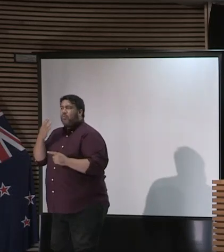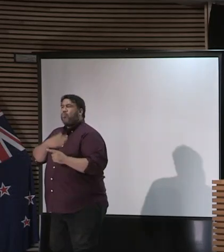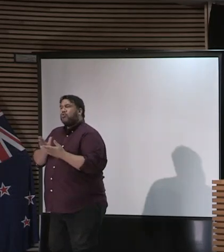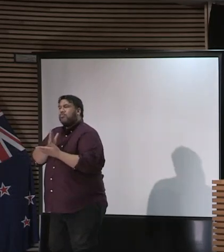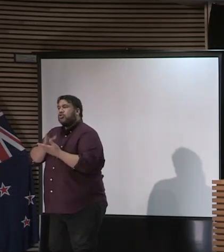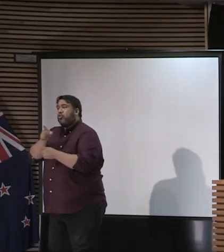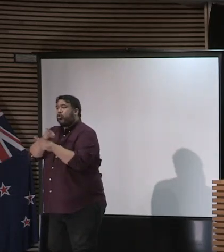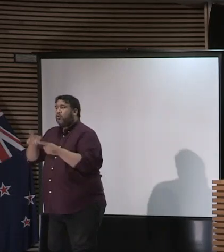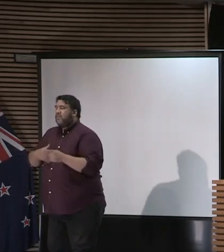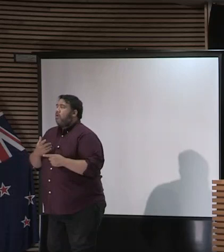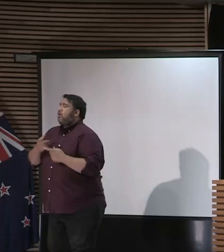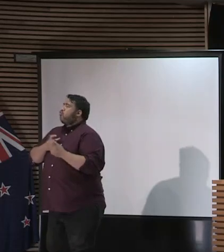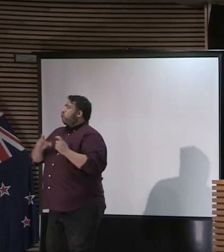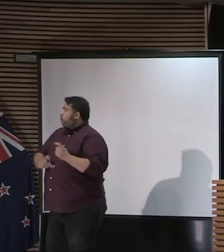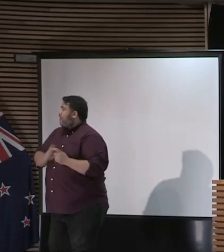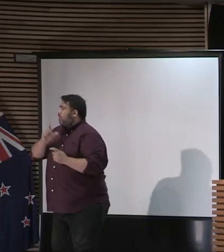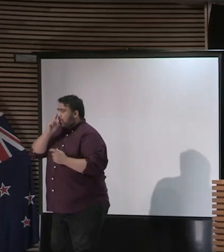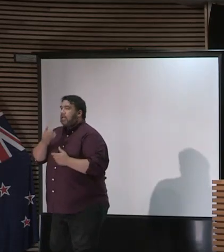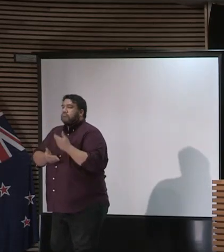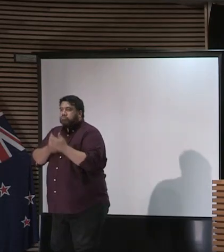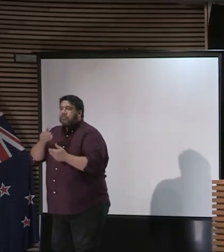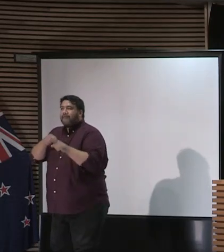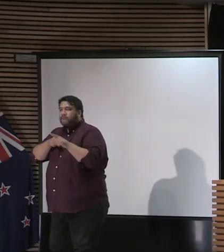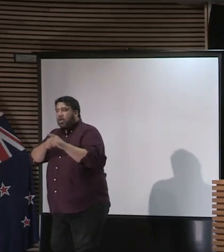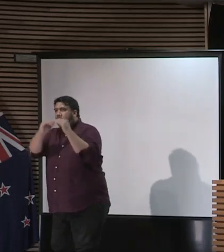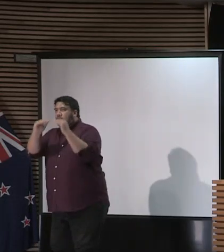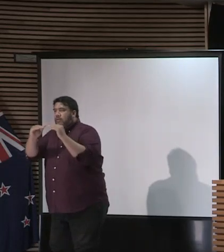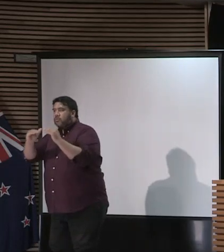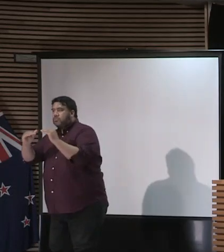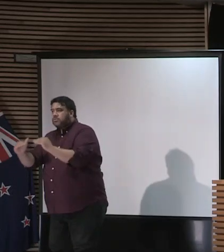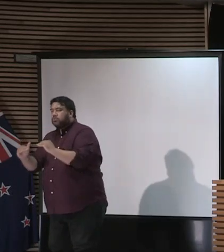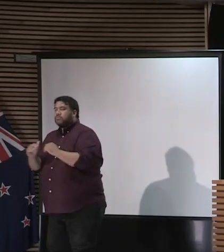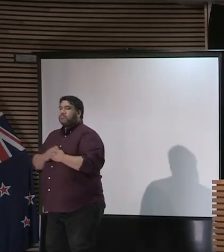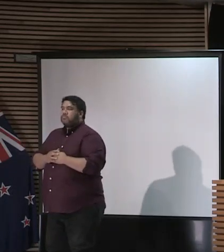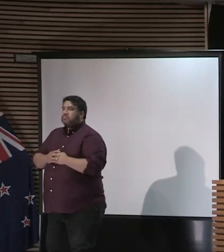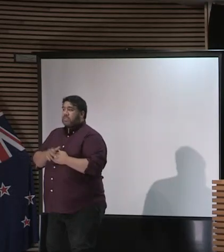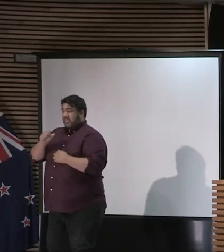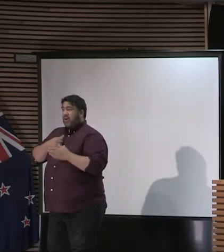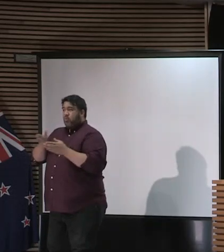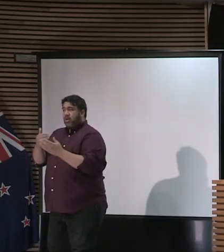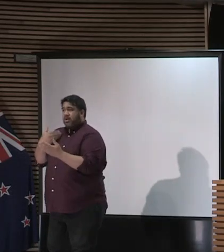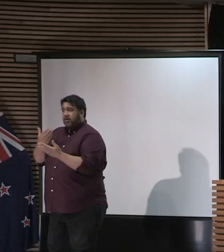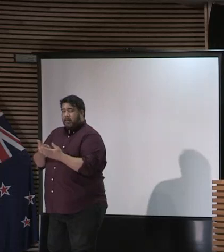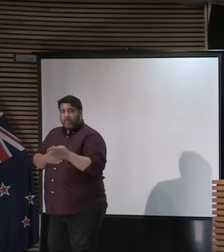can plan and prepare and so that we can do it in a really confident and controlled